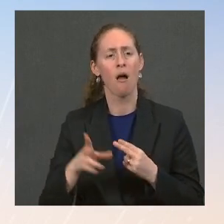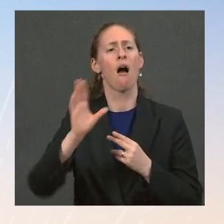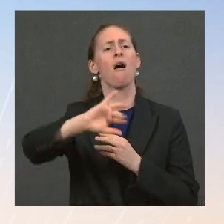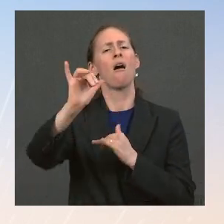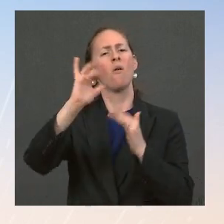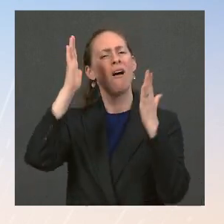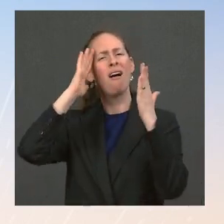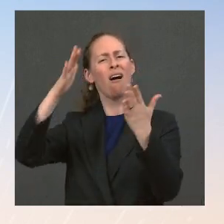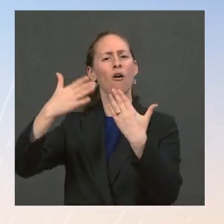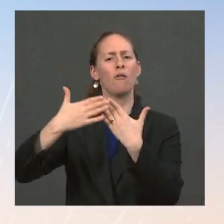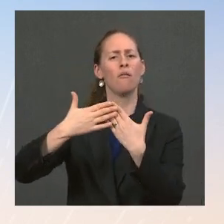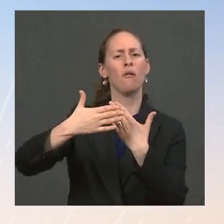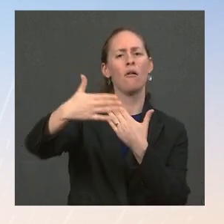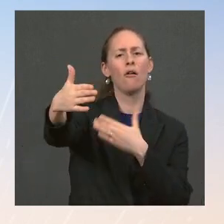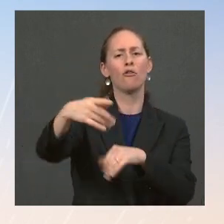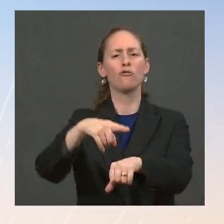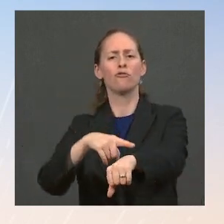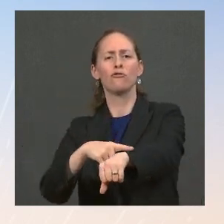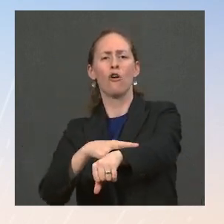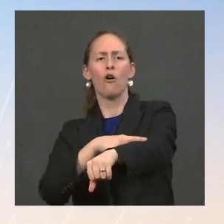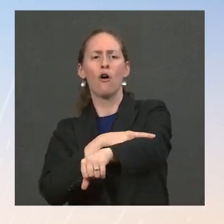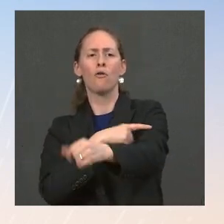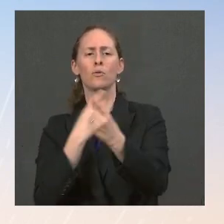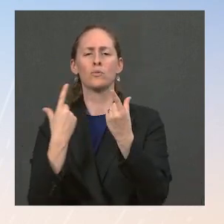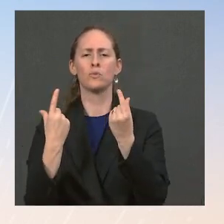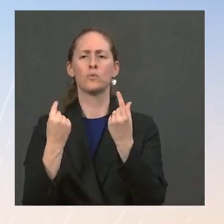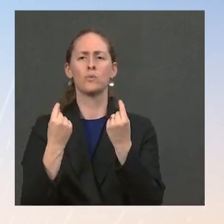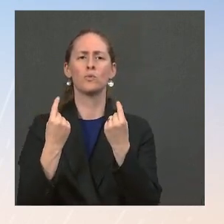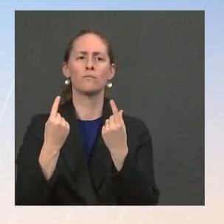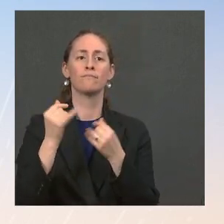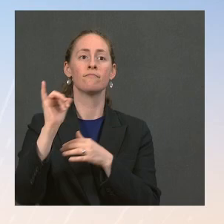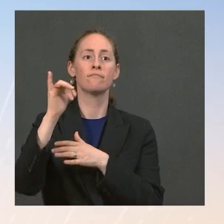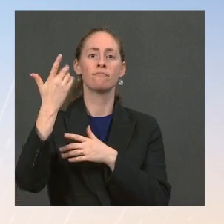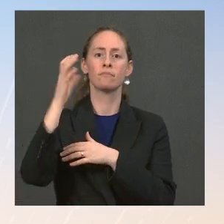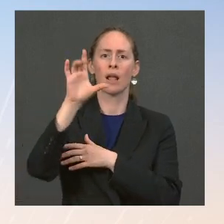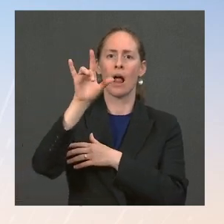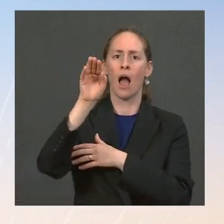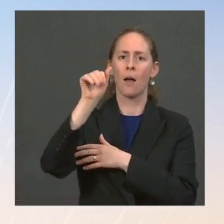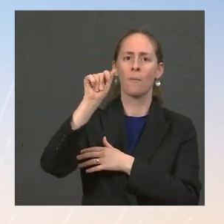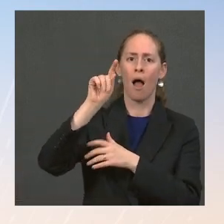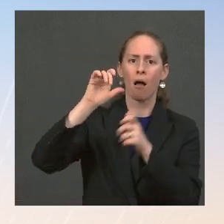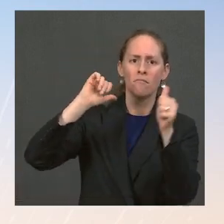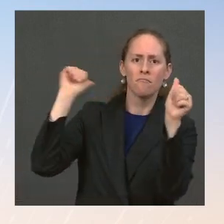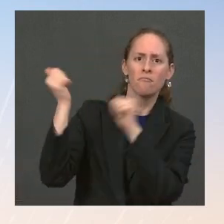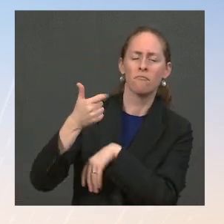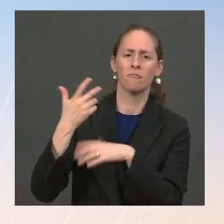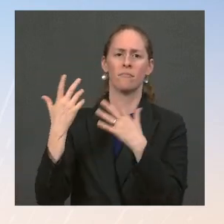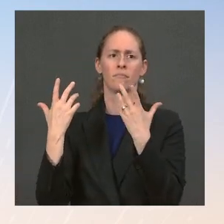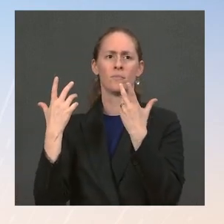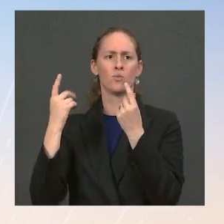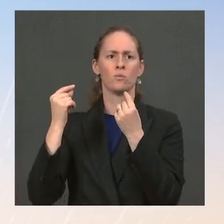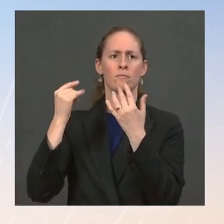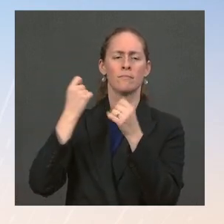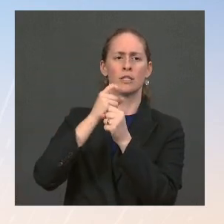we are in the middle of and ensure that we are continuing to encourage the production and rise of renewables and the clean energy industry,